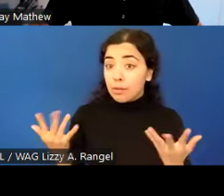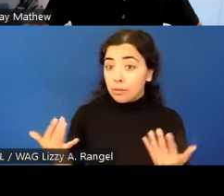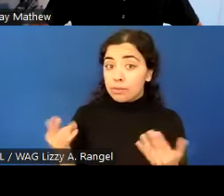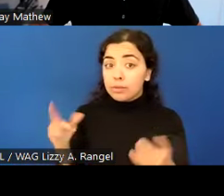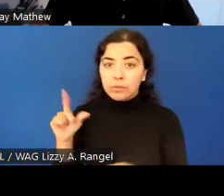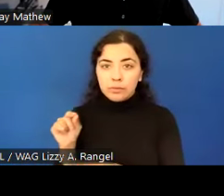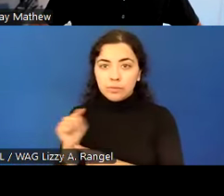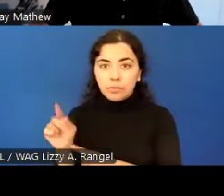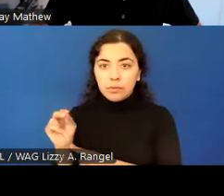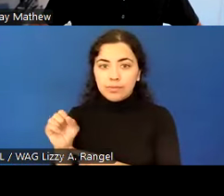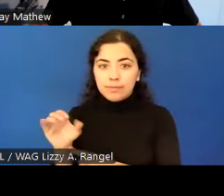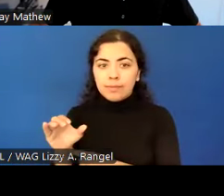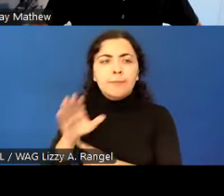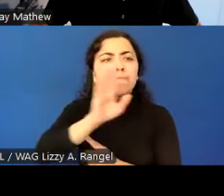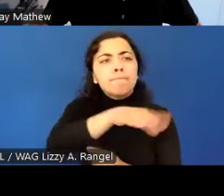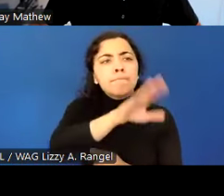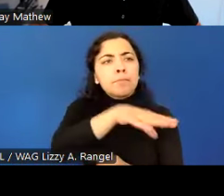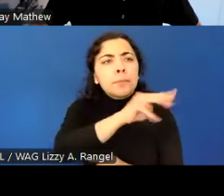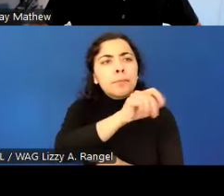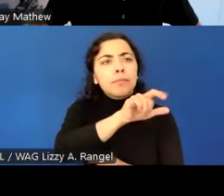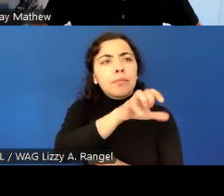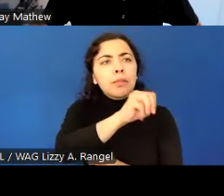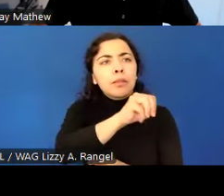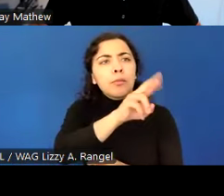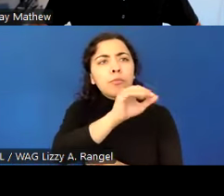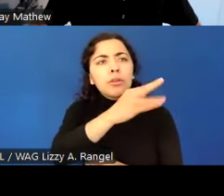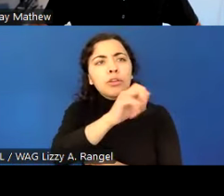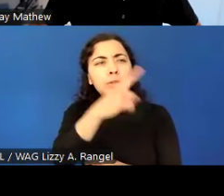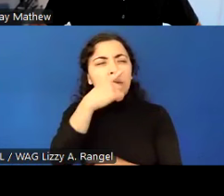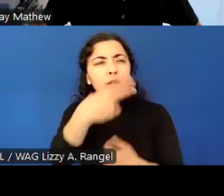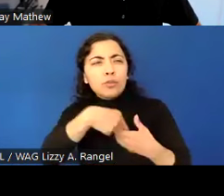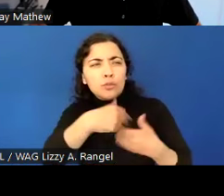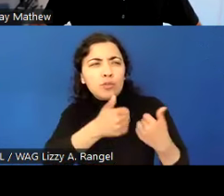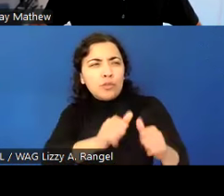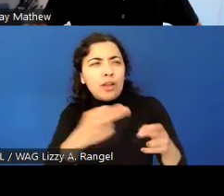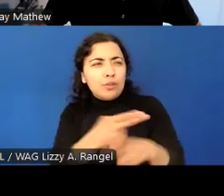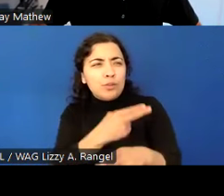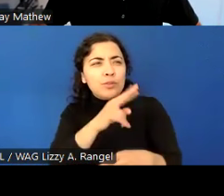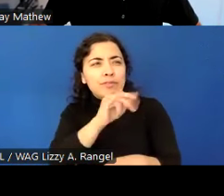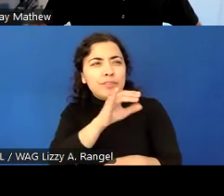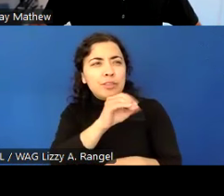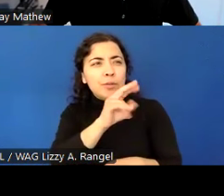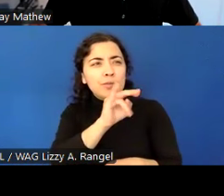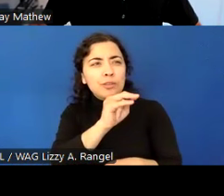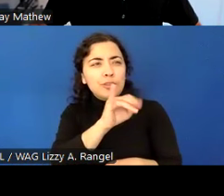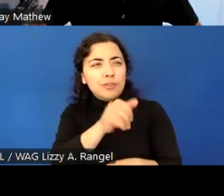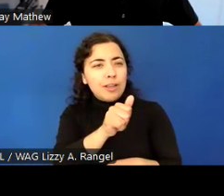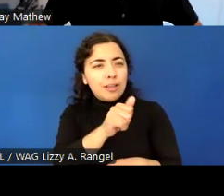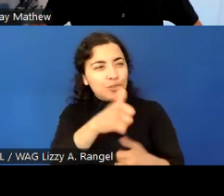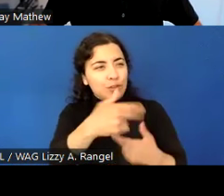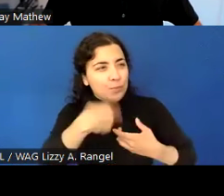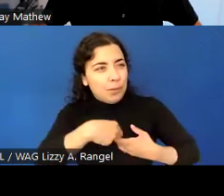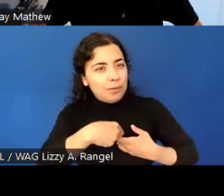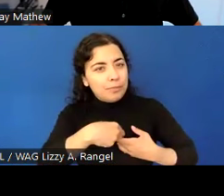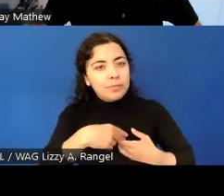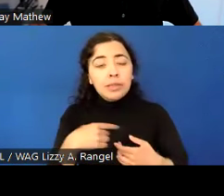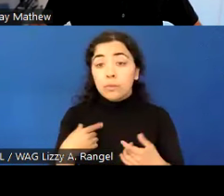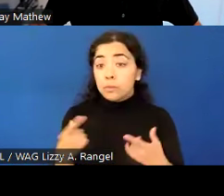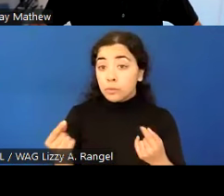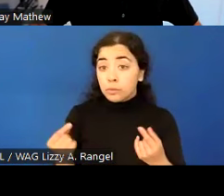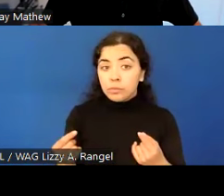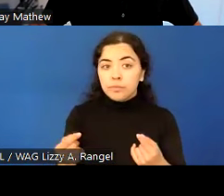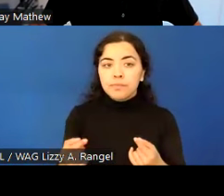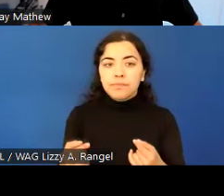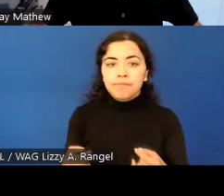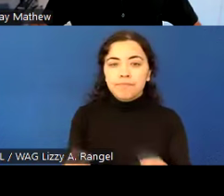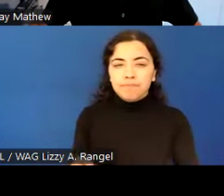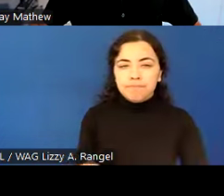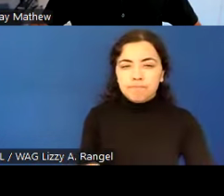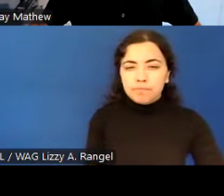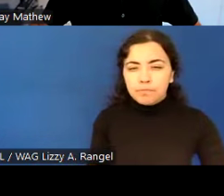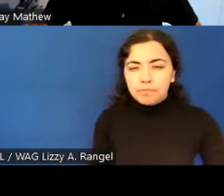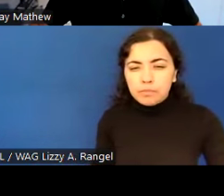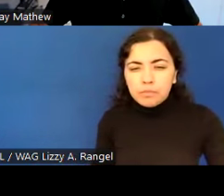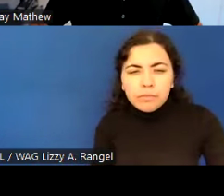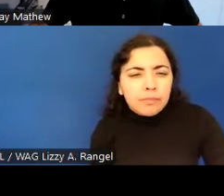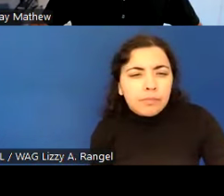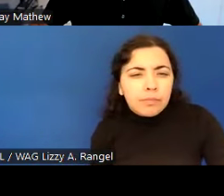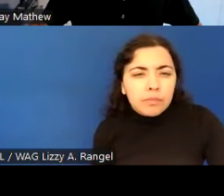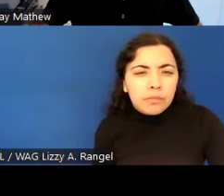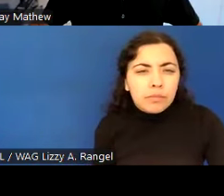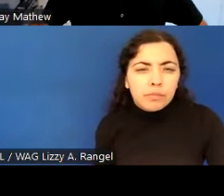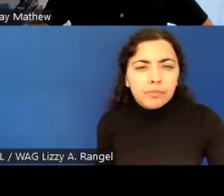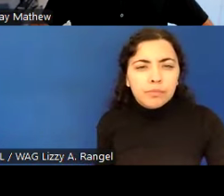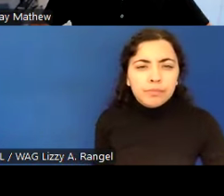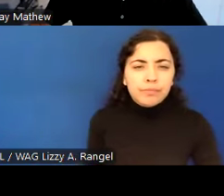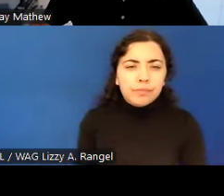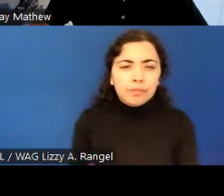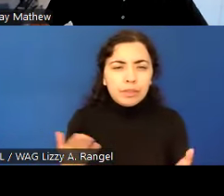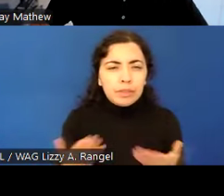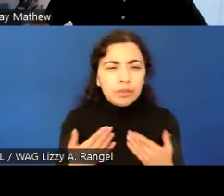and Rachel to try to join me using video ninja. So I'm going to go back here and Rachel and Malcolm,